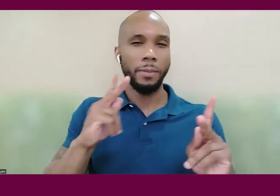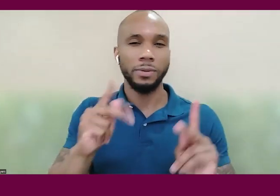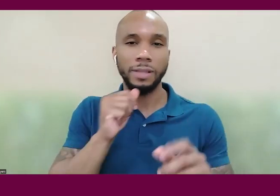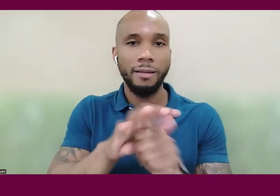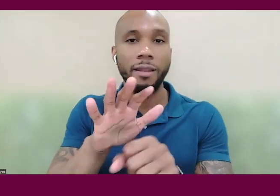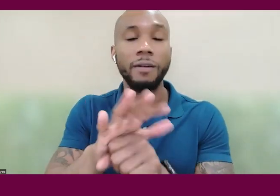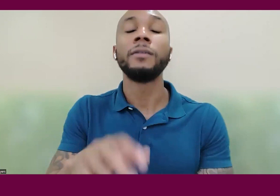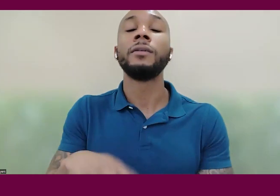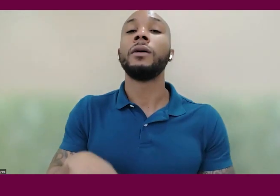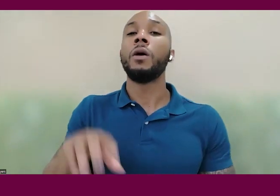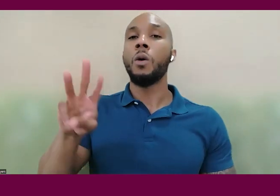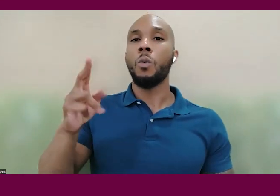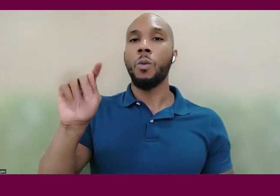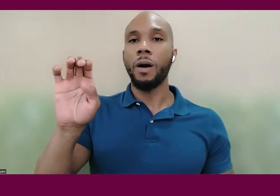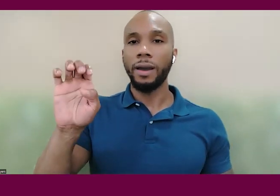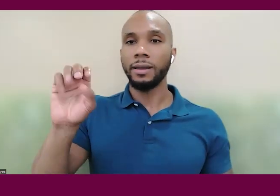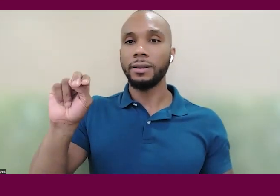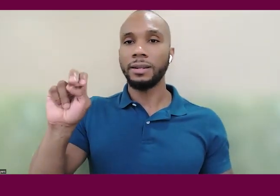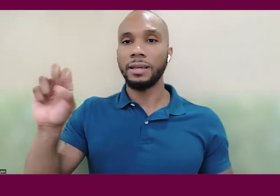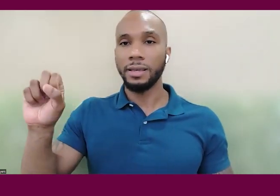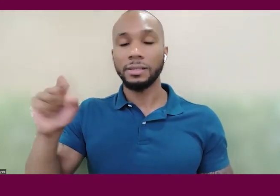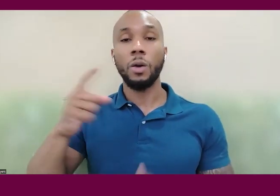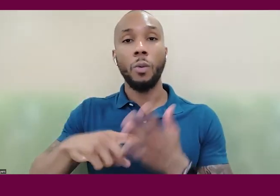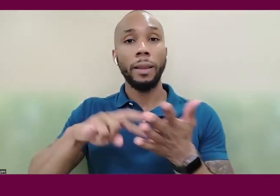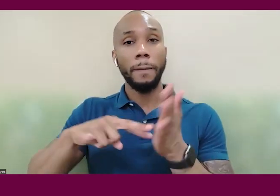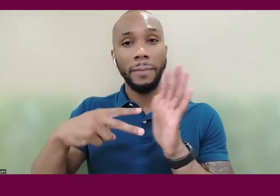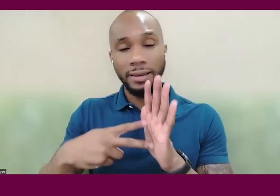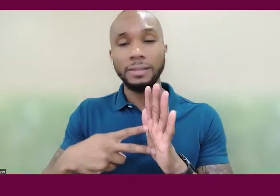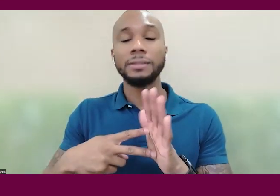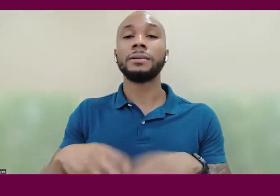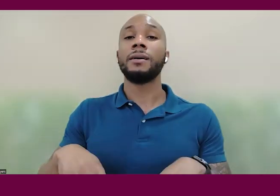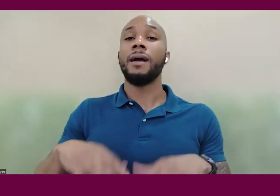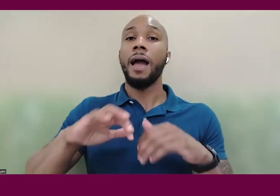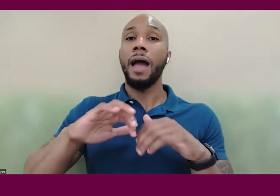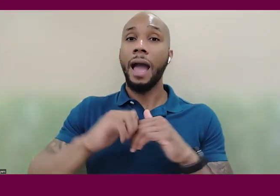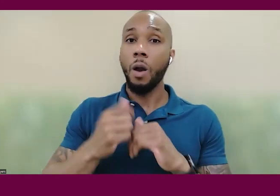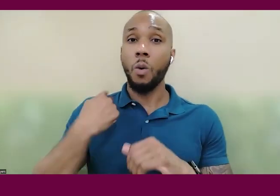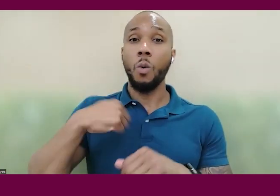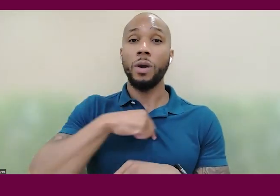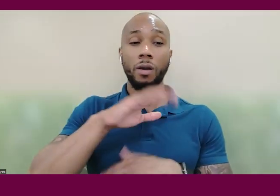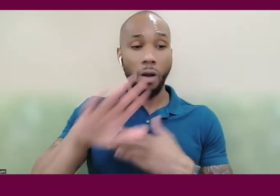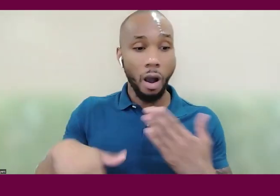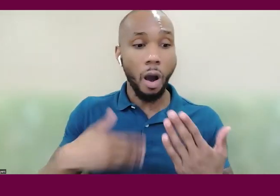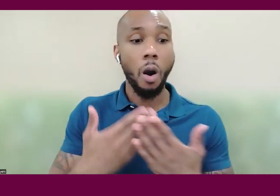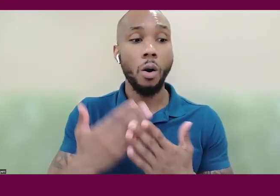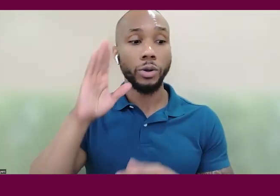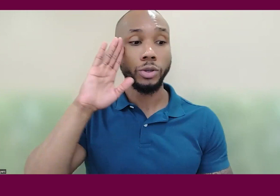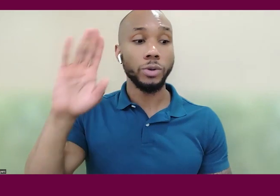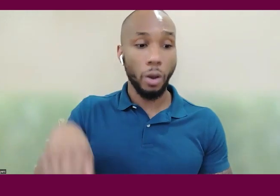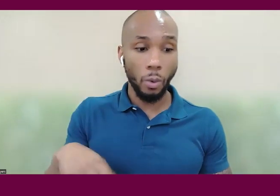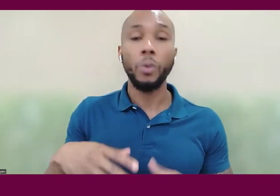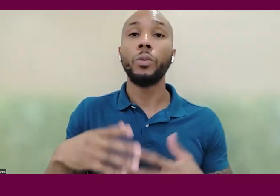We've got to talk about whiteness and what whiteness means, and how we are all subjected